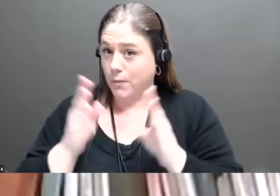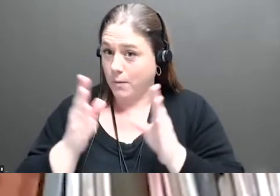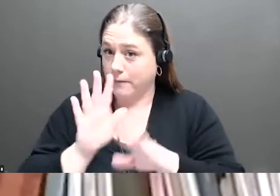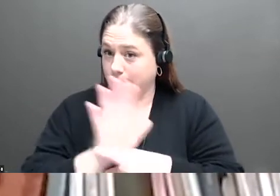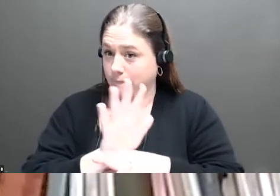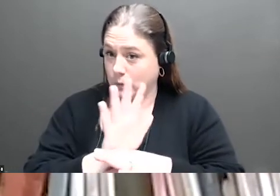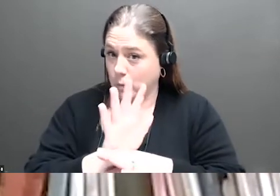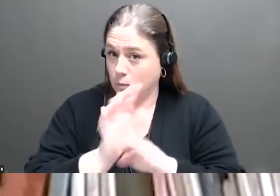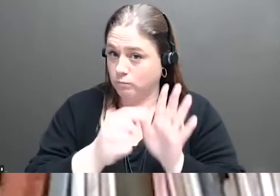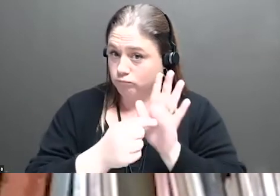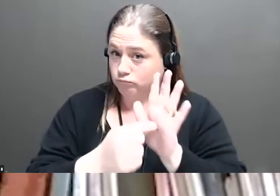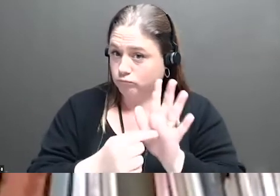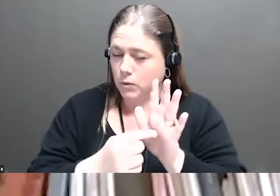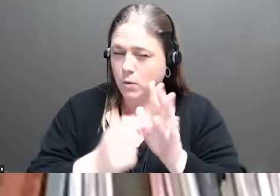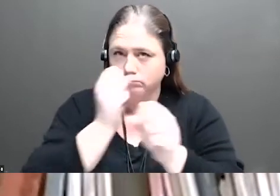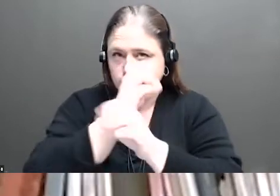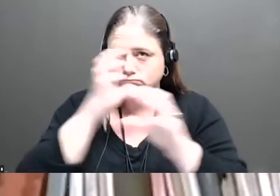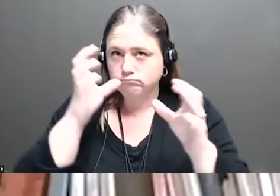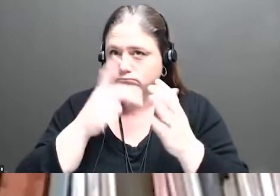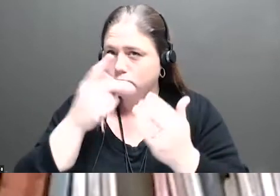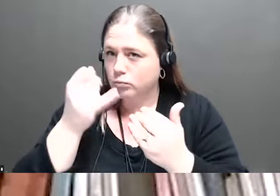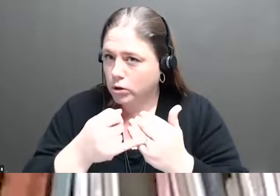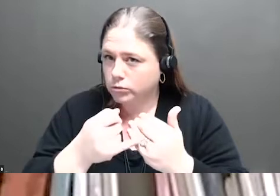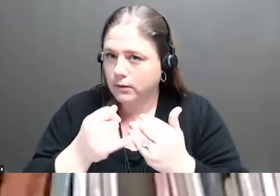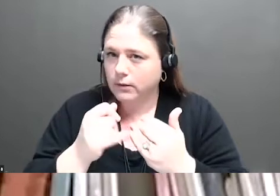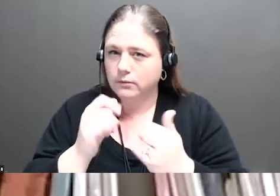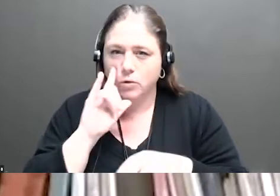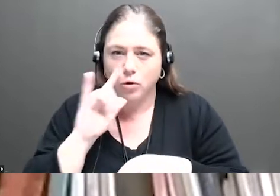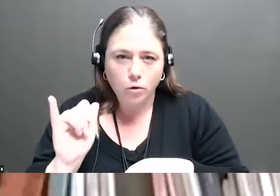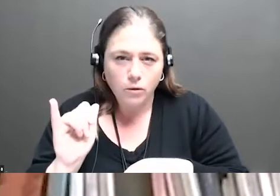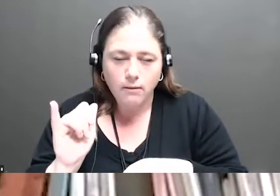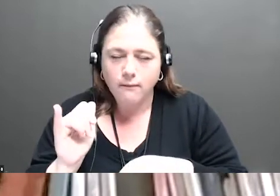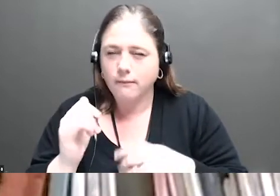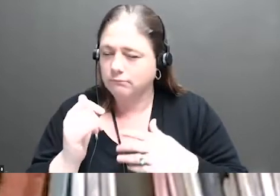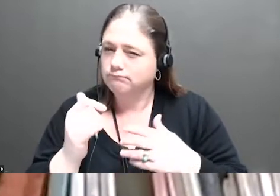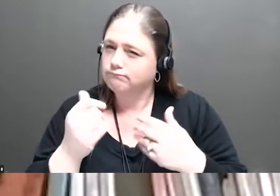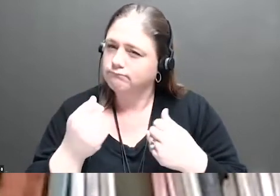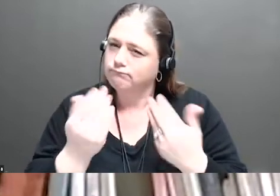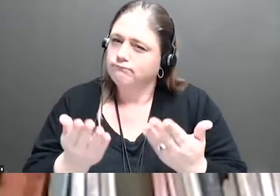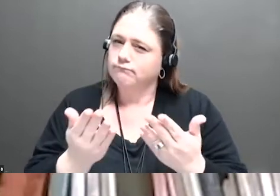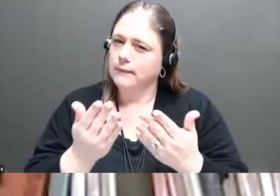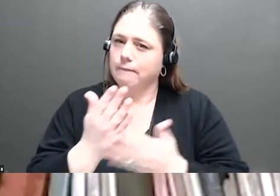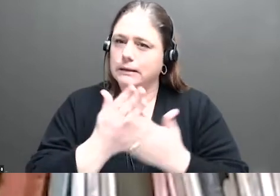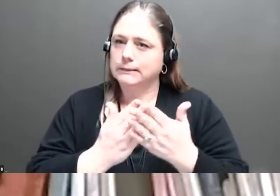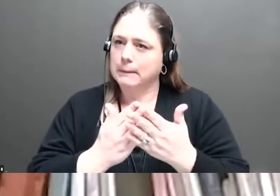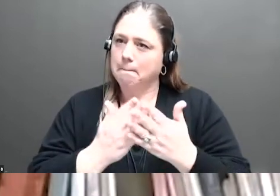what the project was all about with a sort of a live version of a training session. Then we'll